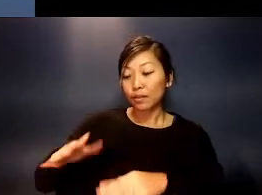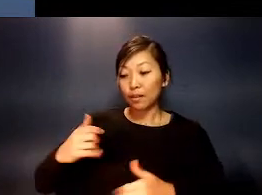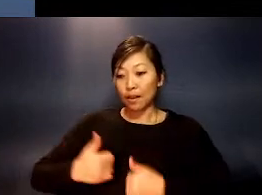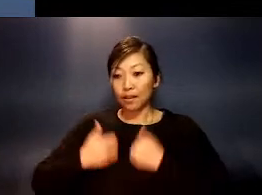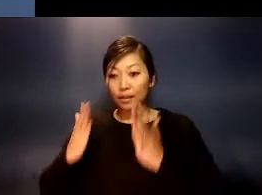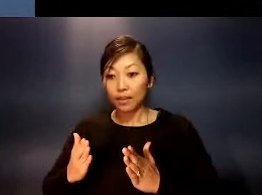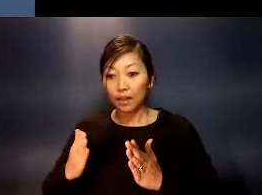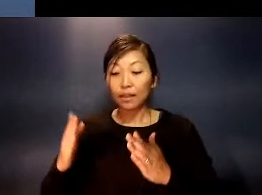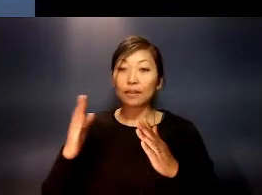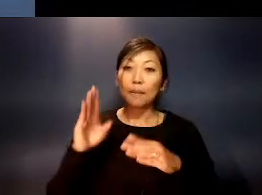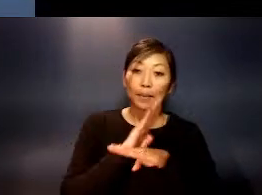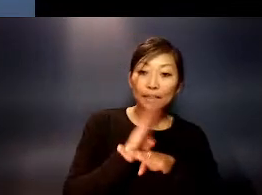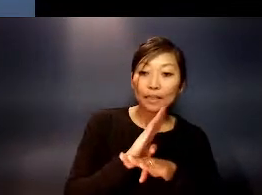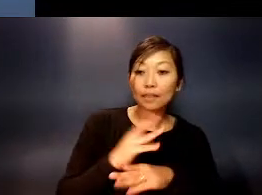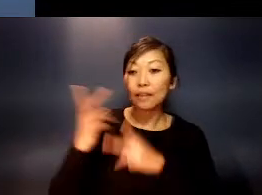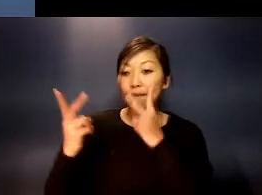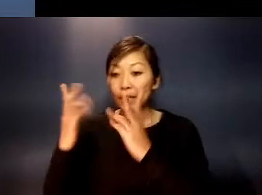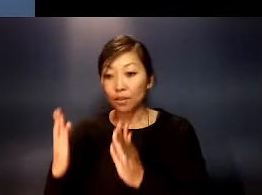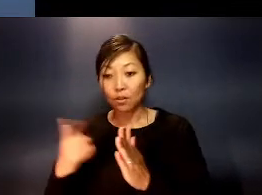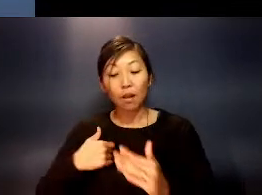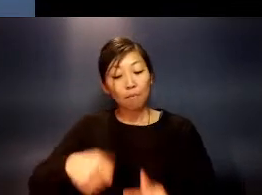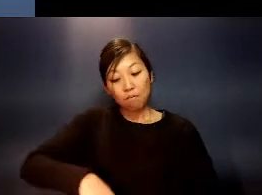OUR INFRASTRUCTURE SYSTEMS, AND WE'RE ALSO MAKING SURE